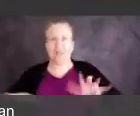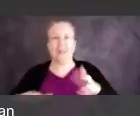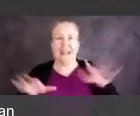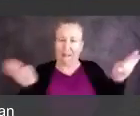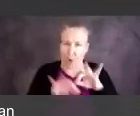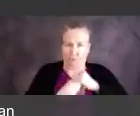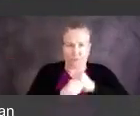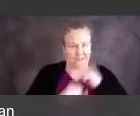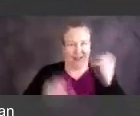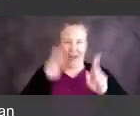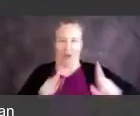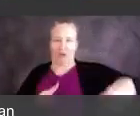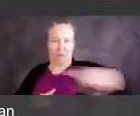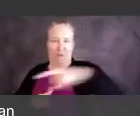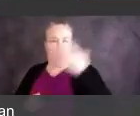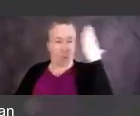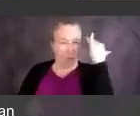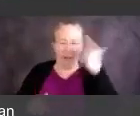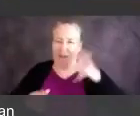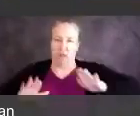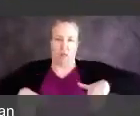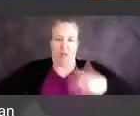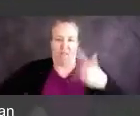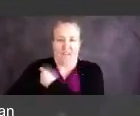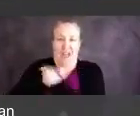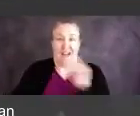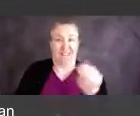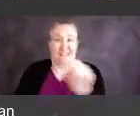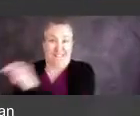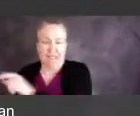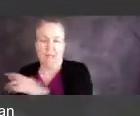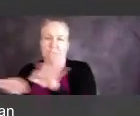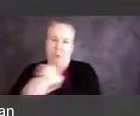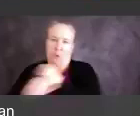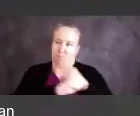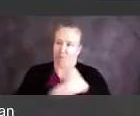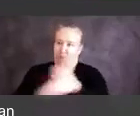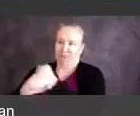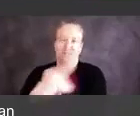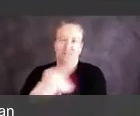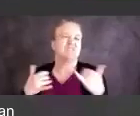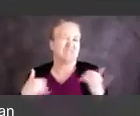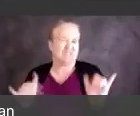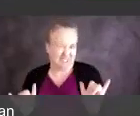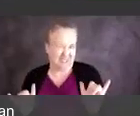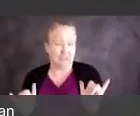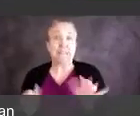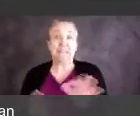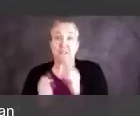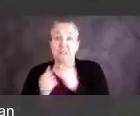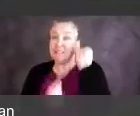when visiting with unvaccinated people who are at increased risk for severe COVID-19 disease